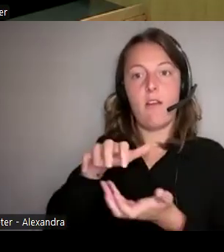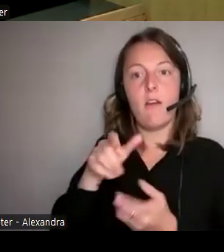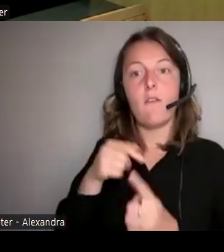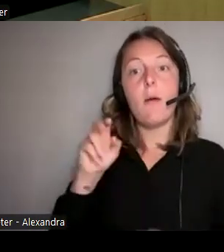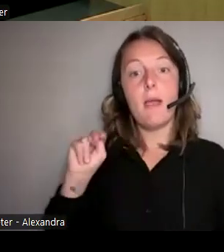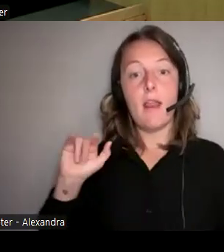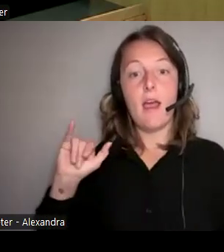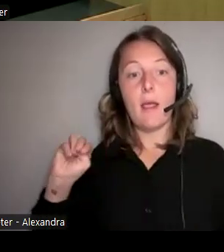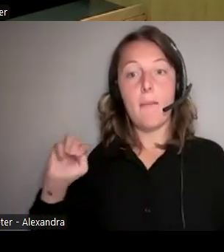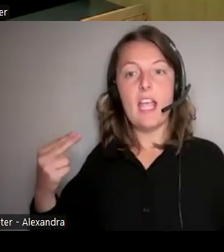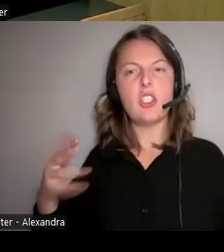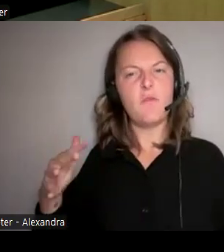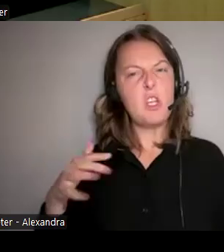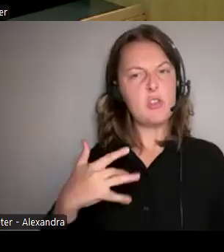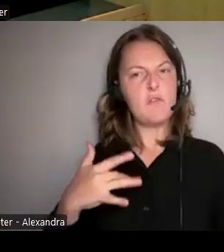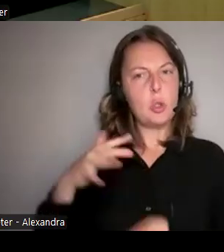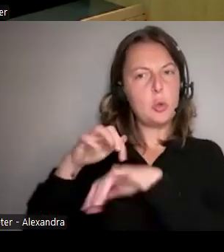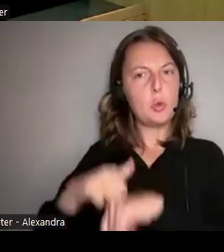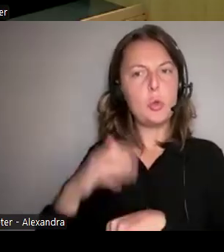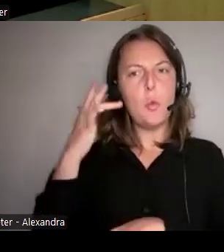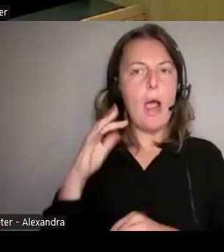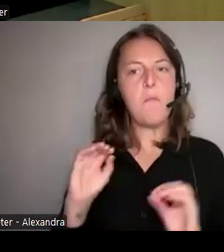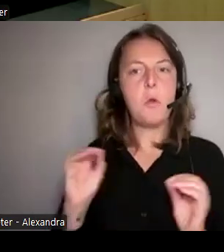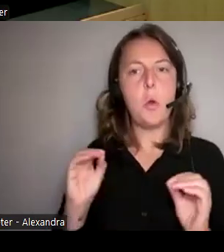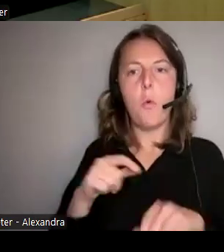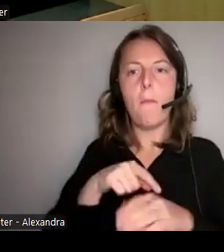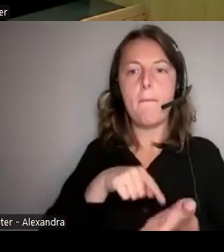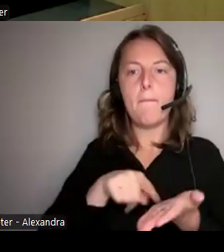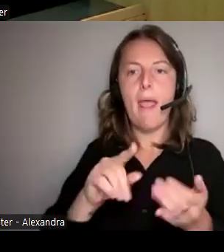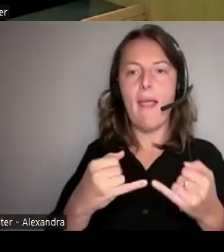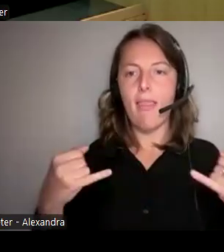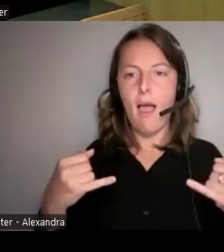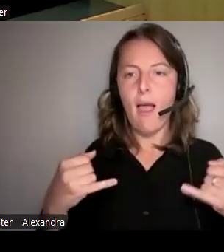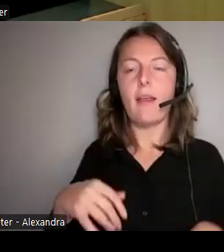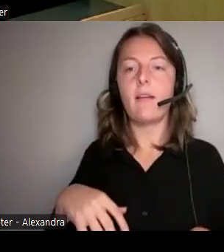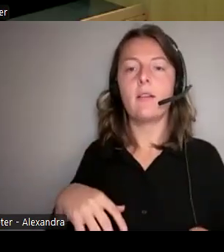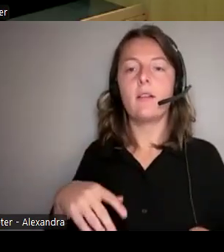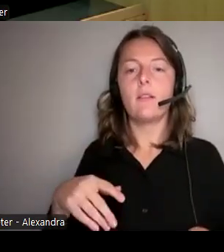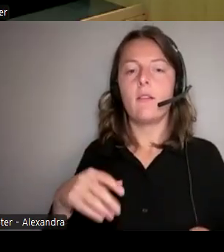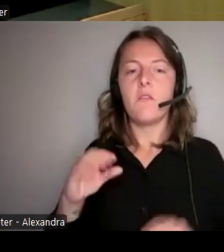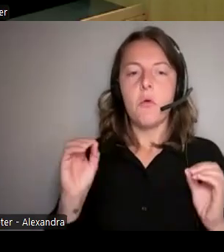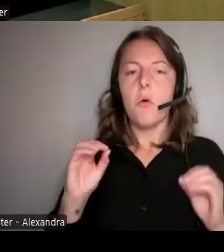um already kind of used to this because there was really no pay line um or cut score that uh